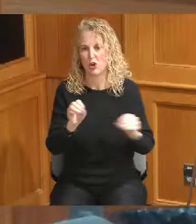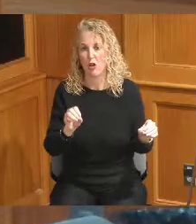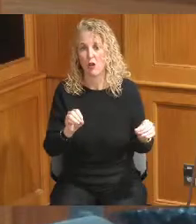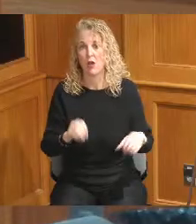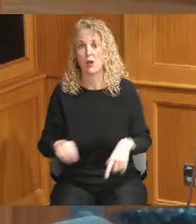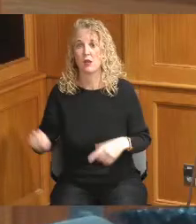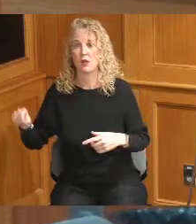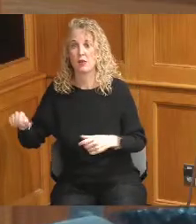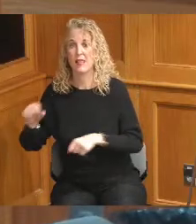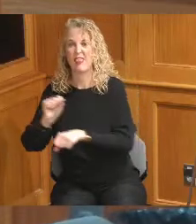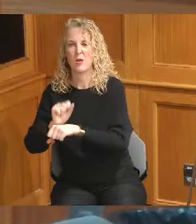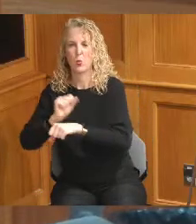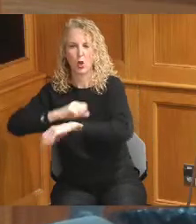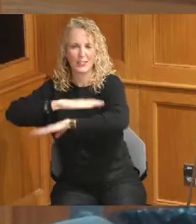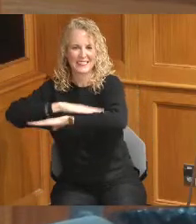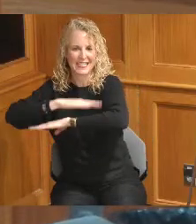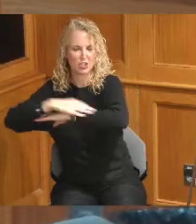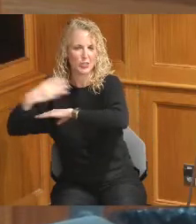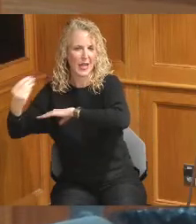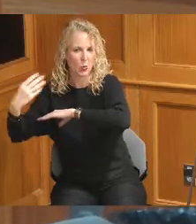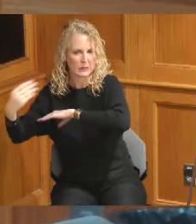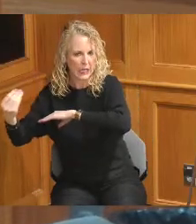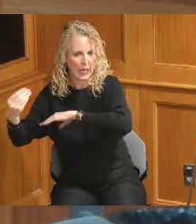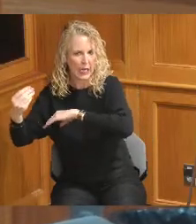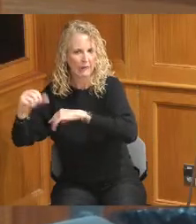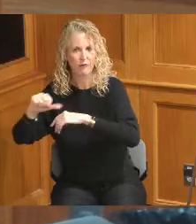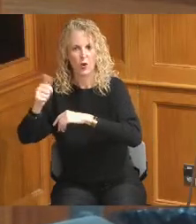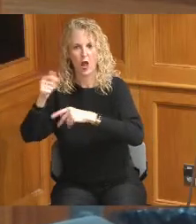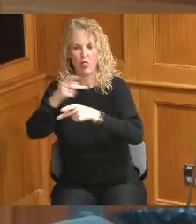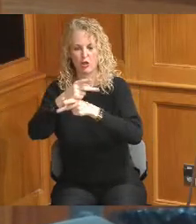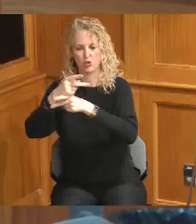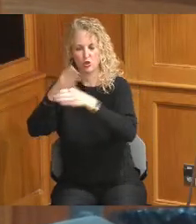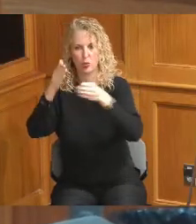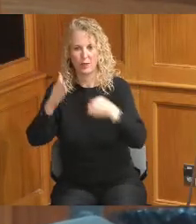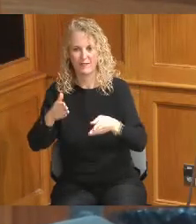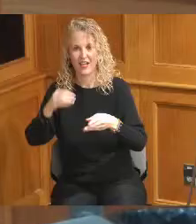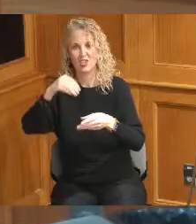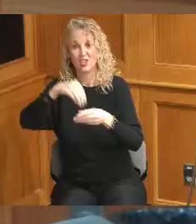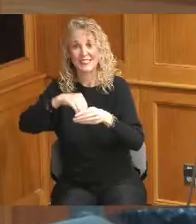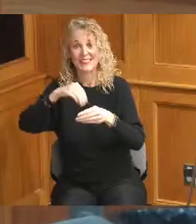be some workstations outside of that for other supervisors within dis dispatch space I can't